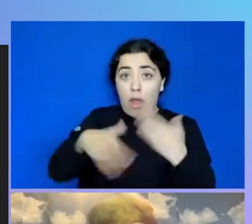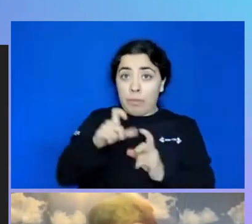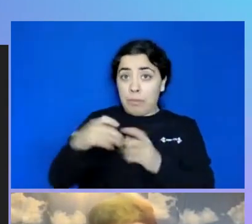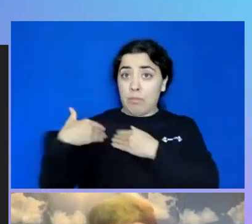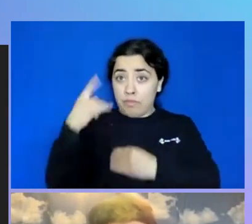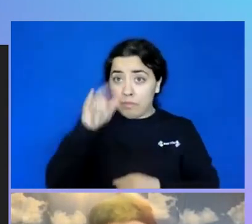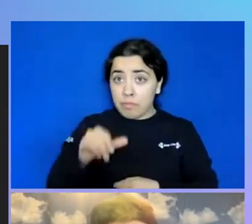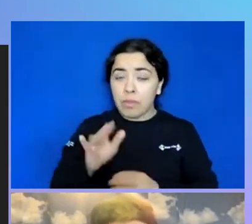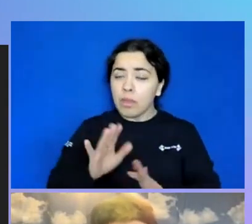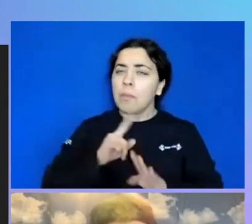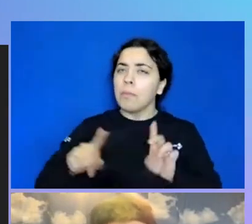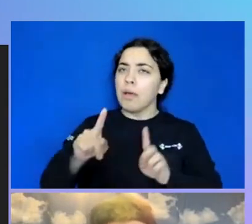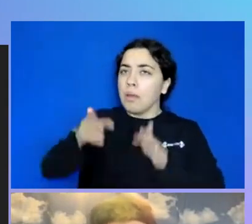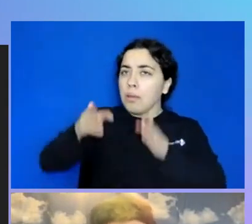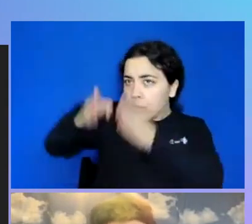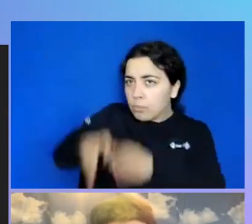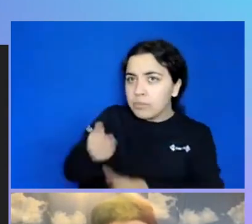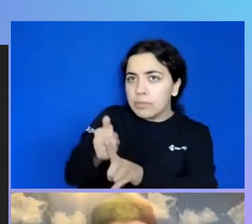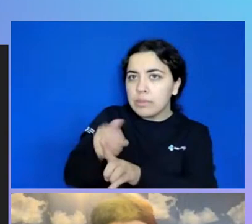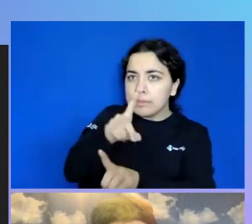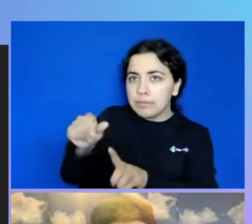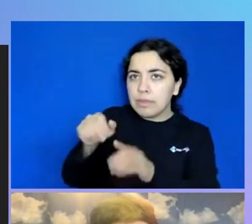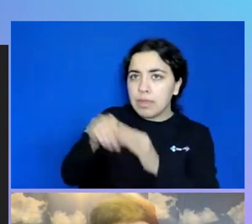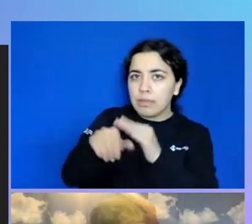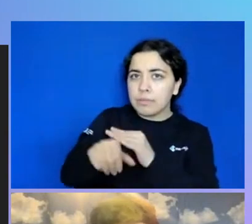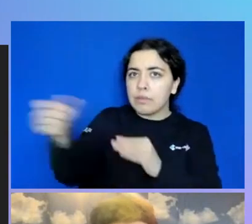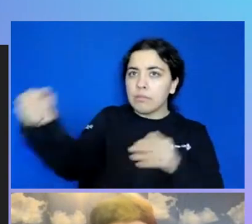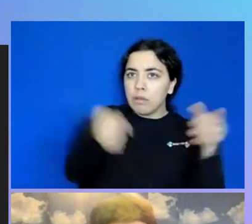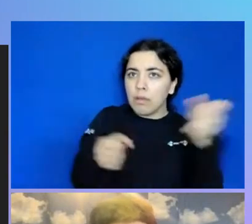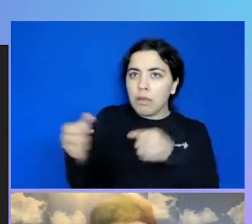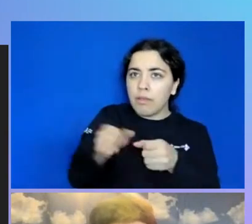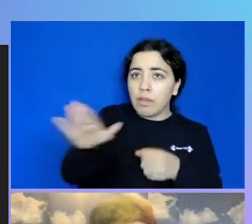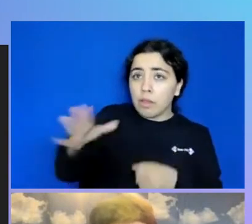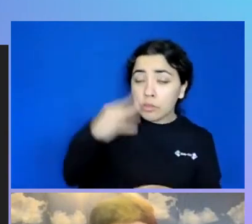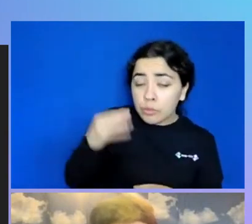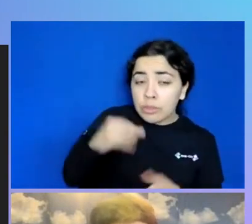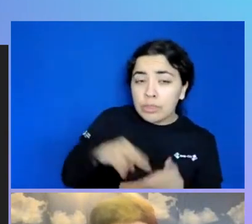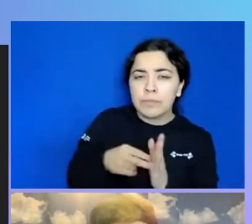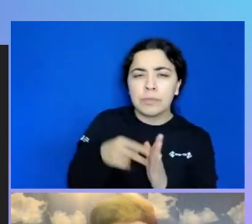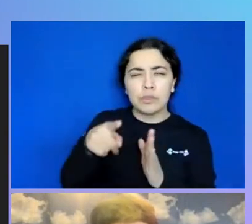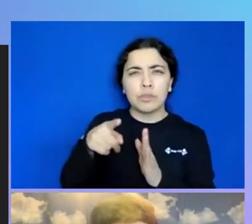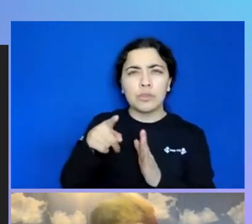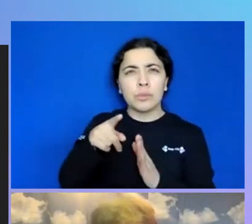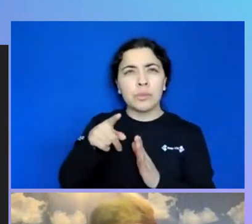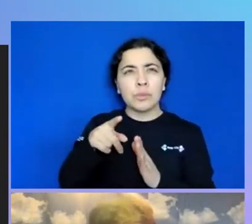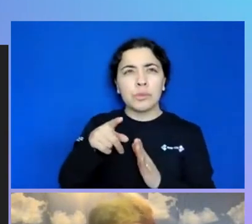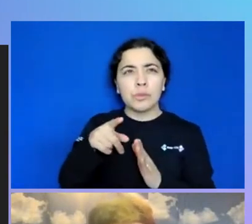disability, then you are infusing that experience into